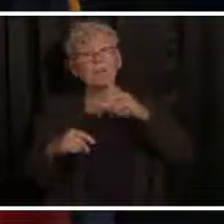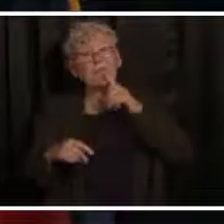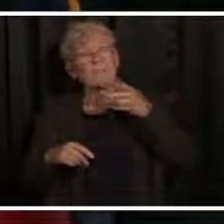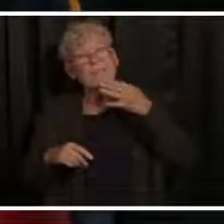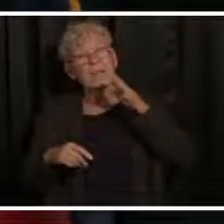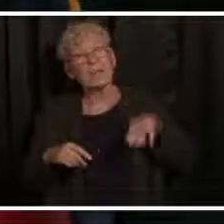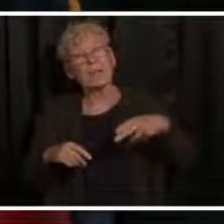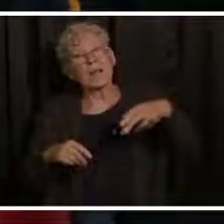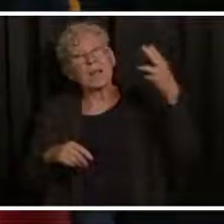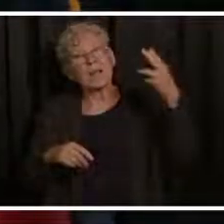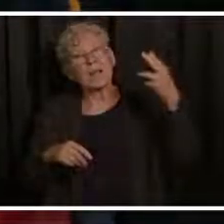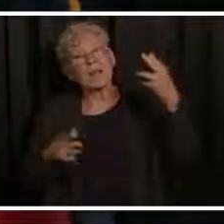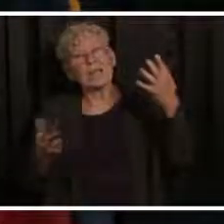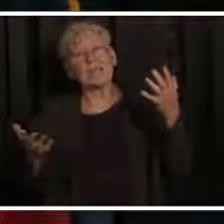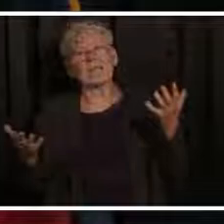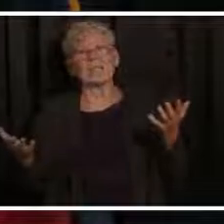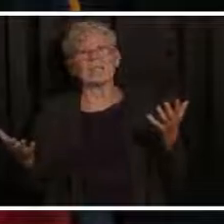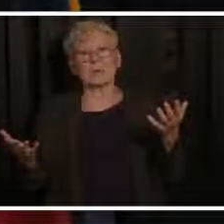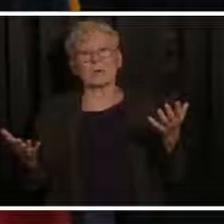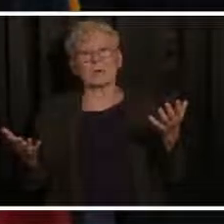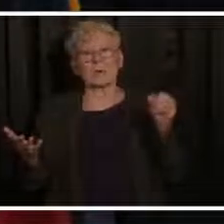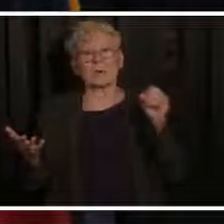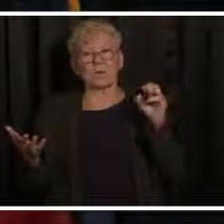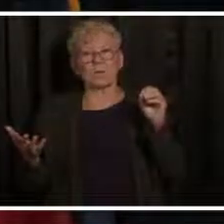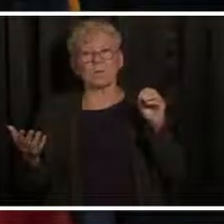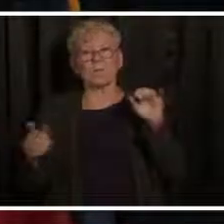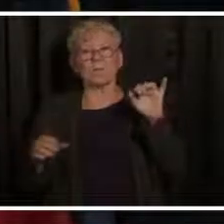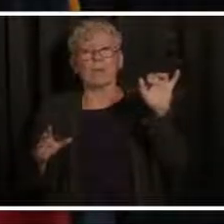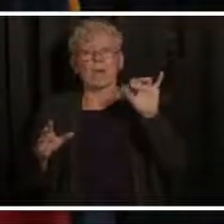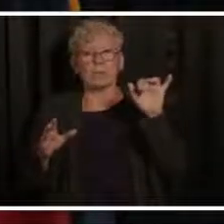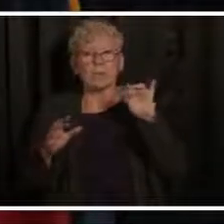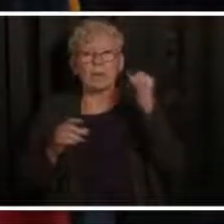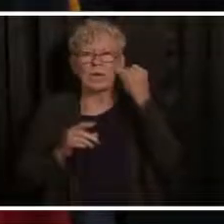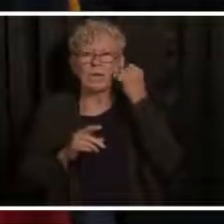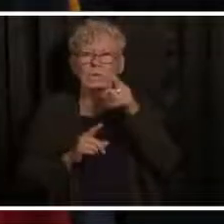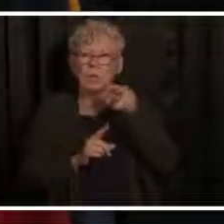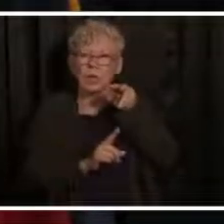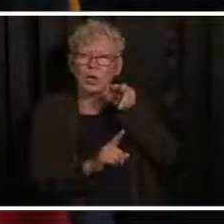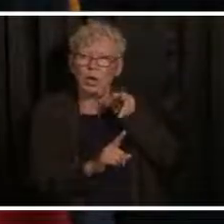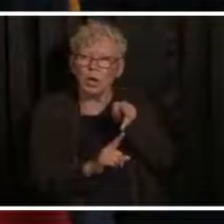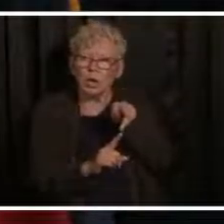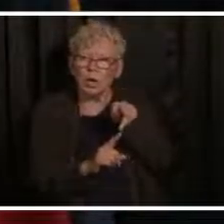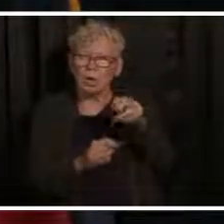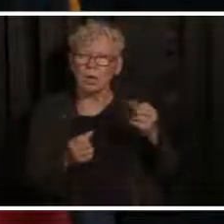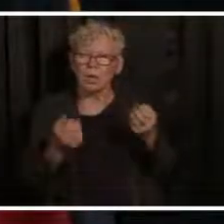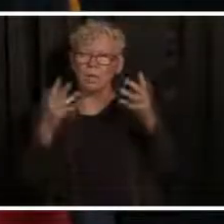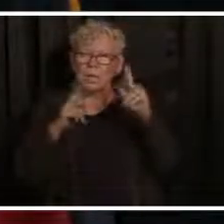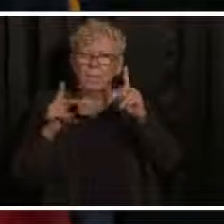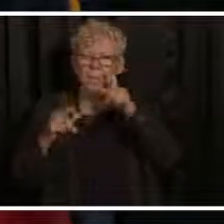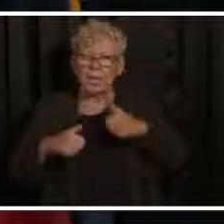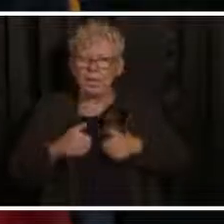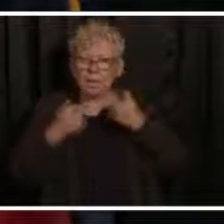population of the heavily populated is greater than you know 50% of the population of the lower populated areas. So,